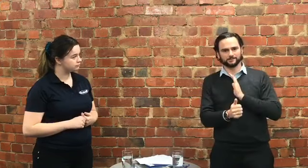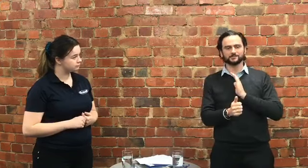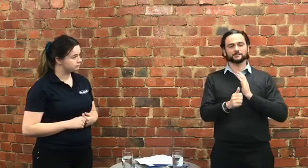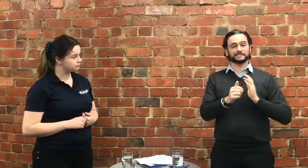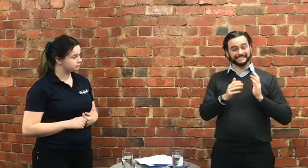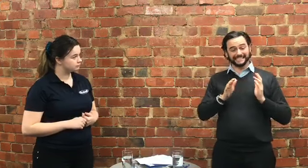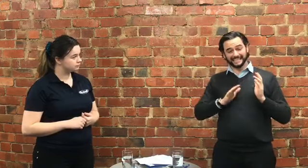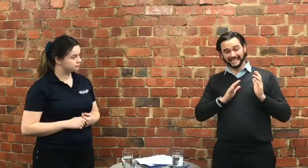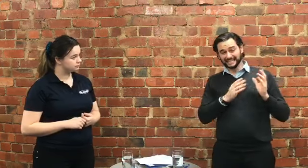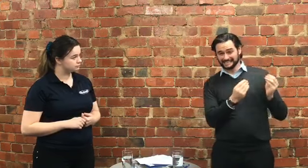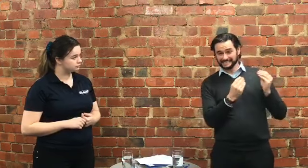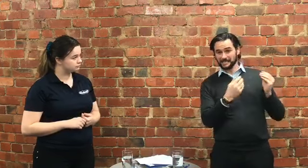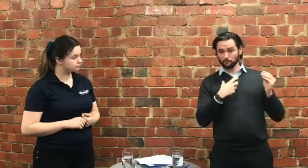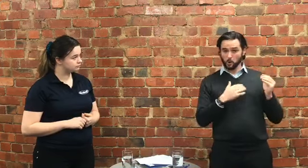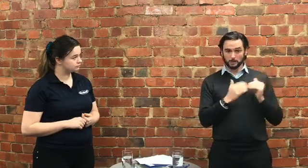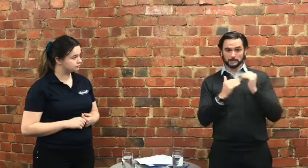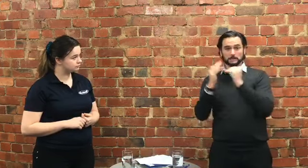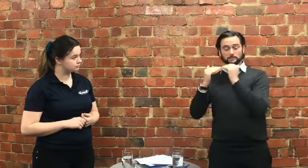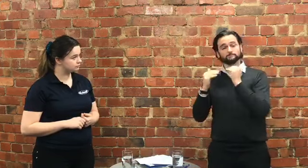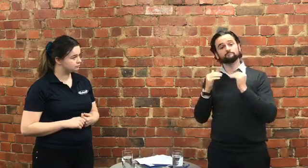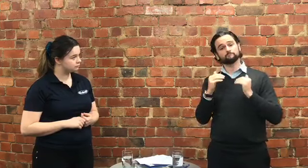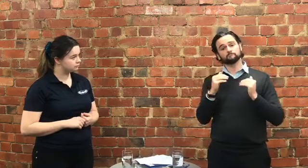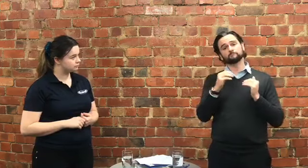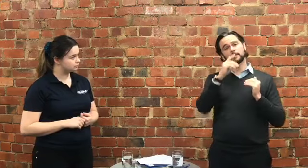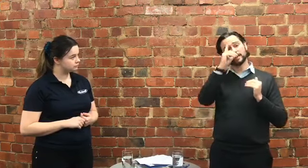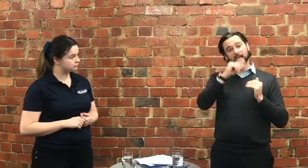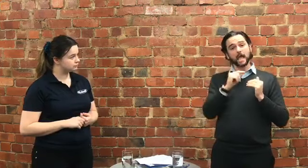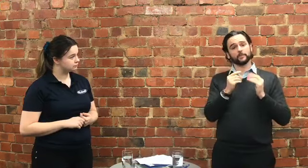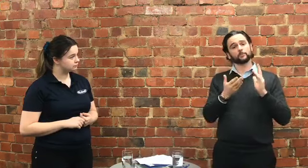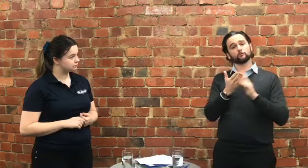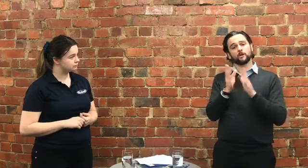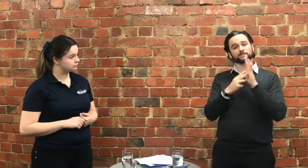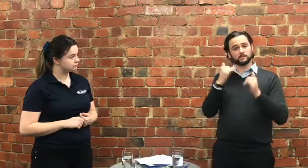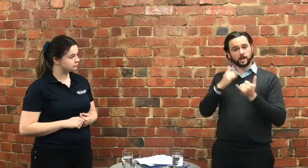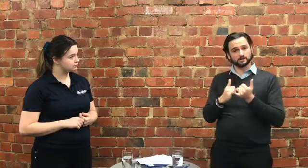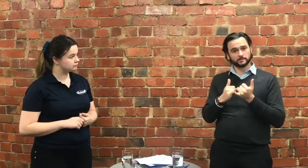and I would like to develop those, and you would like some tutoring,